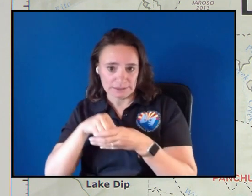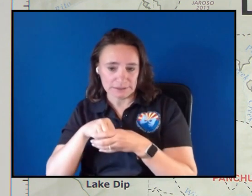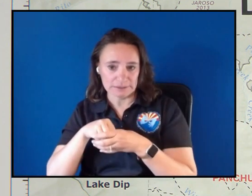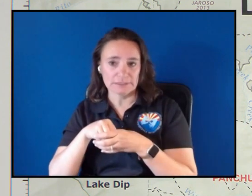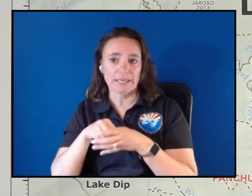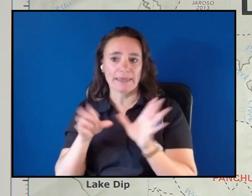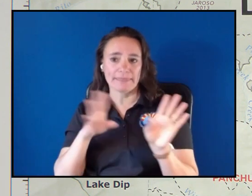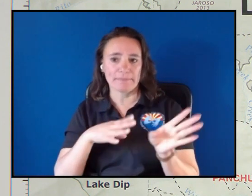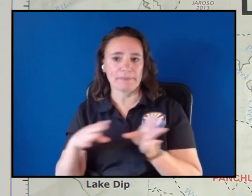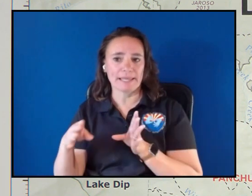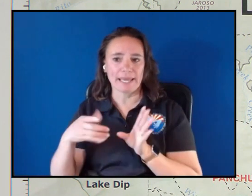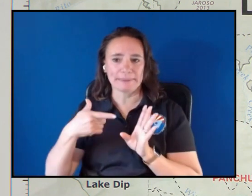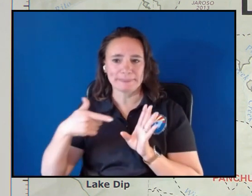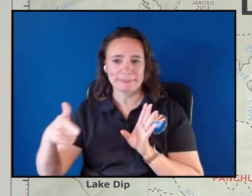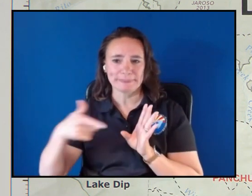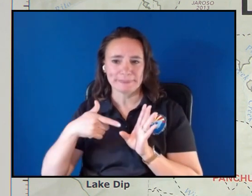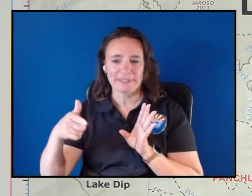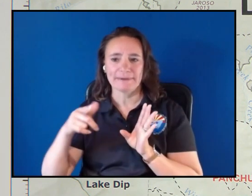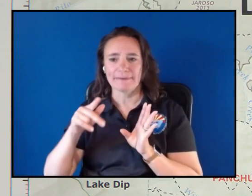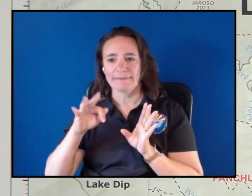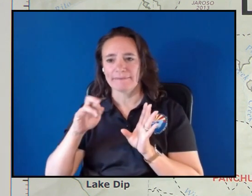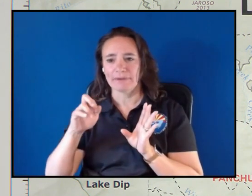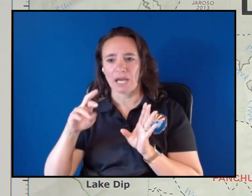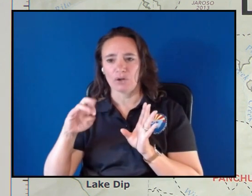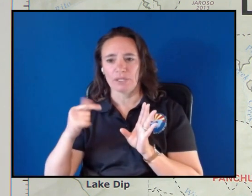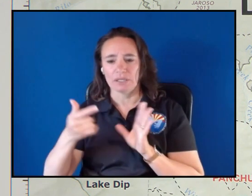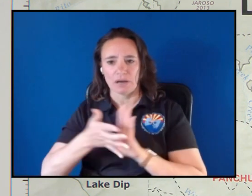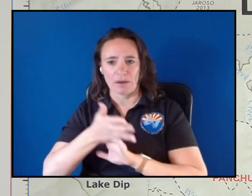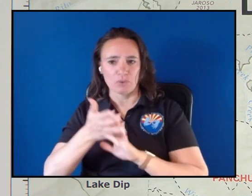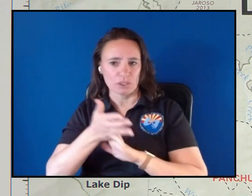that should be occurring later this afternoon. So, overall it's